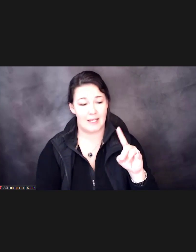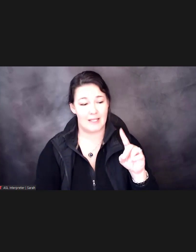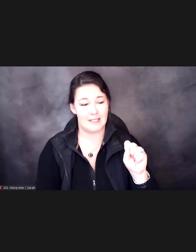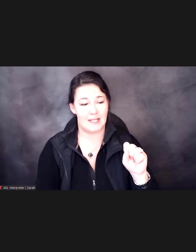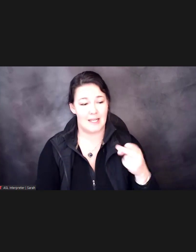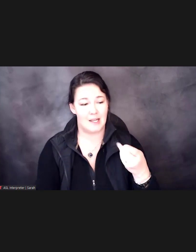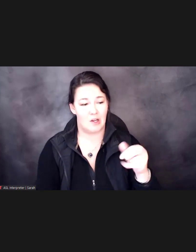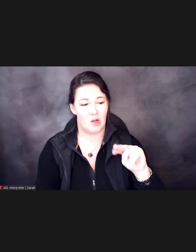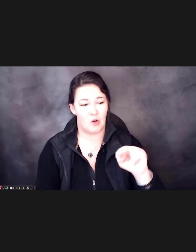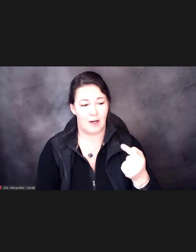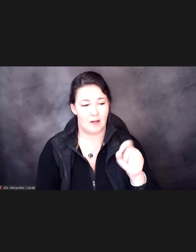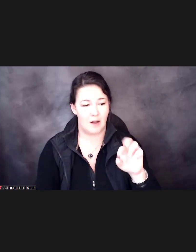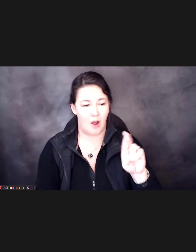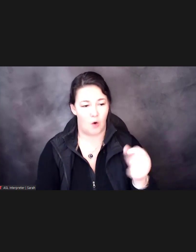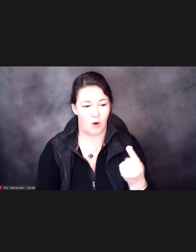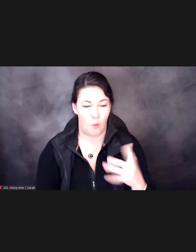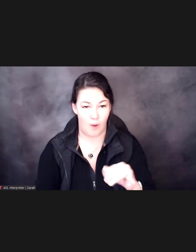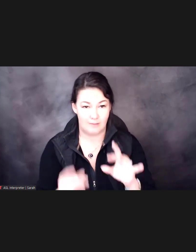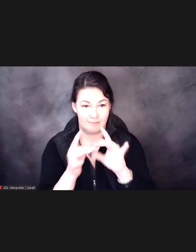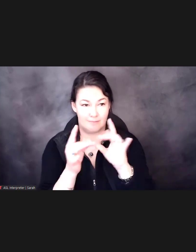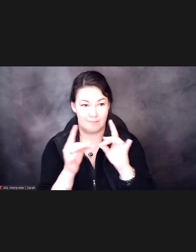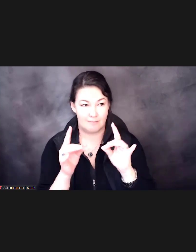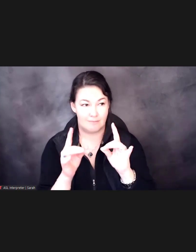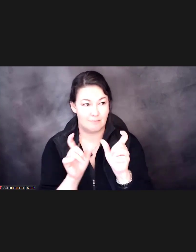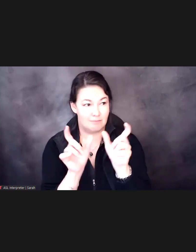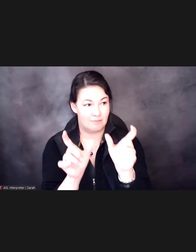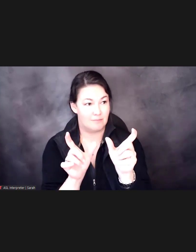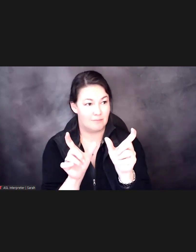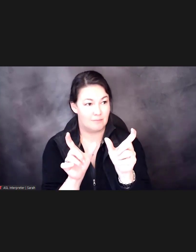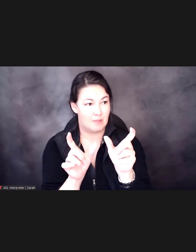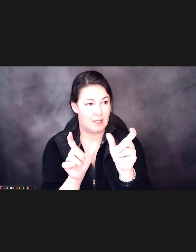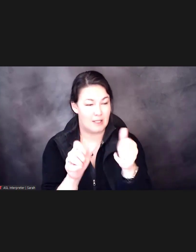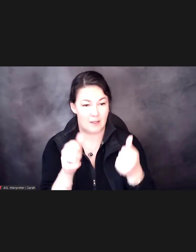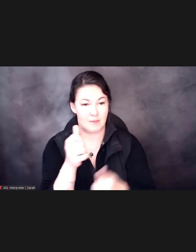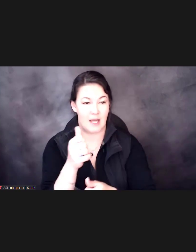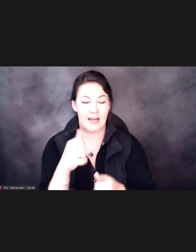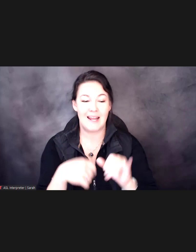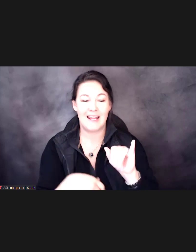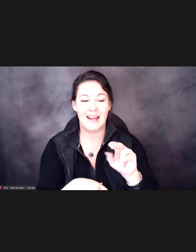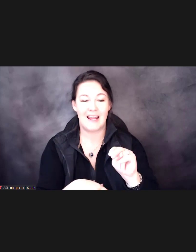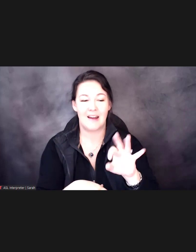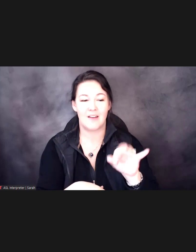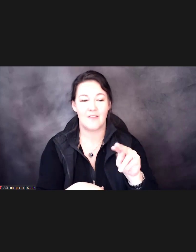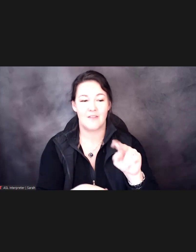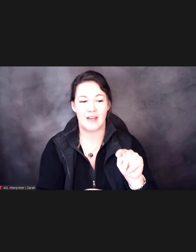comes up in your address line as a subset of Infantehearing.org.